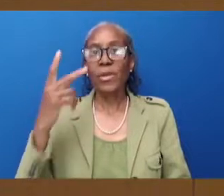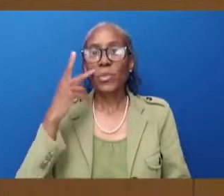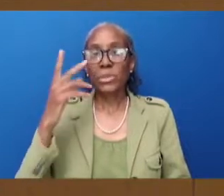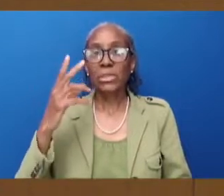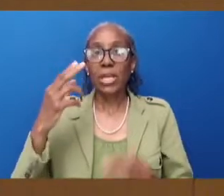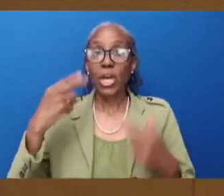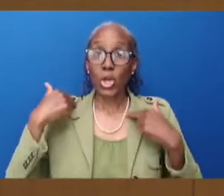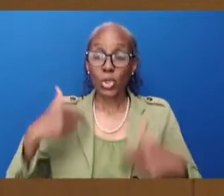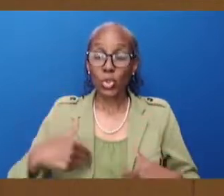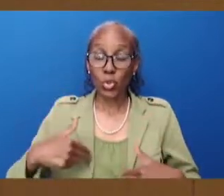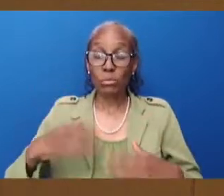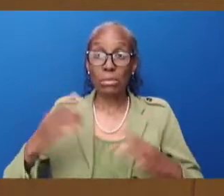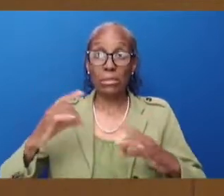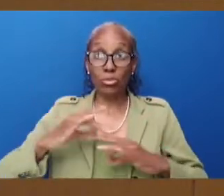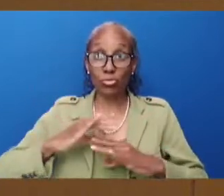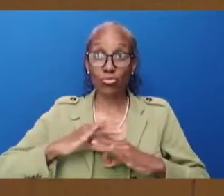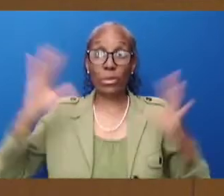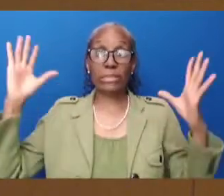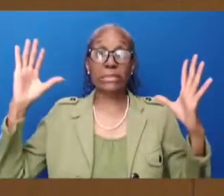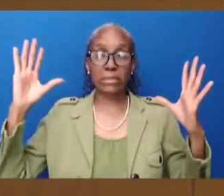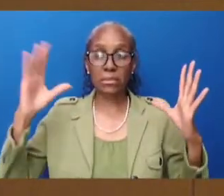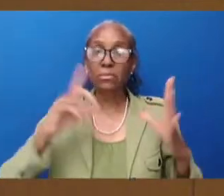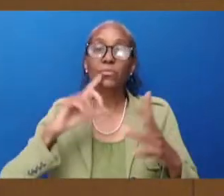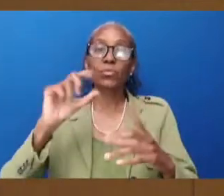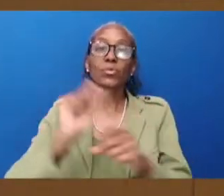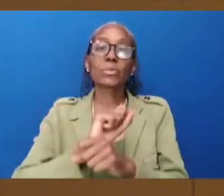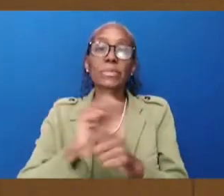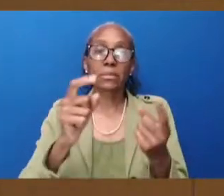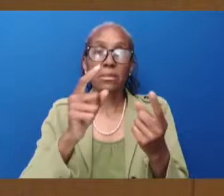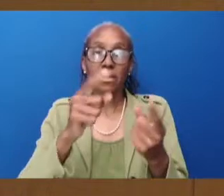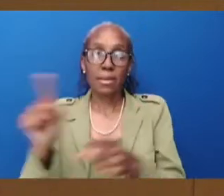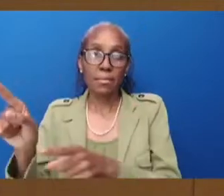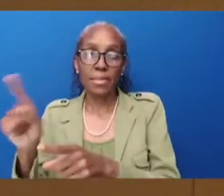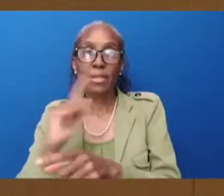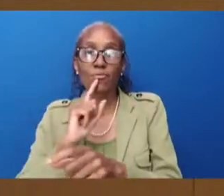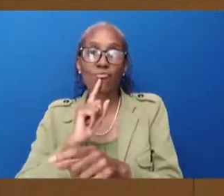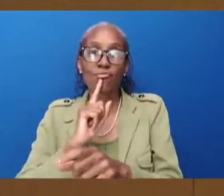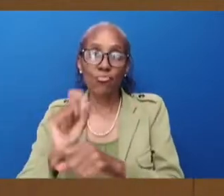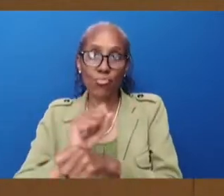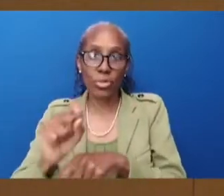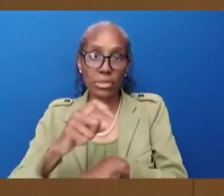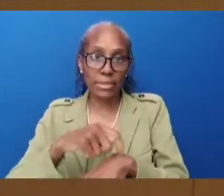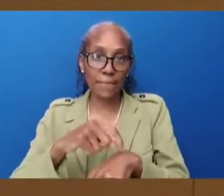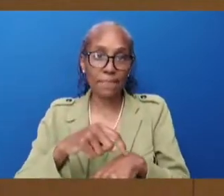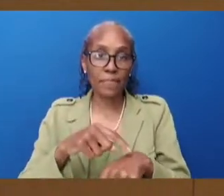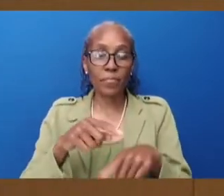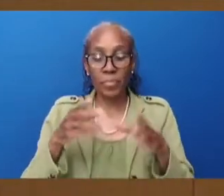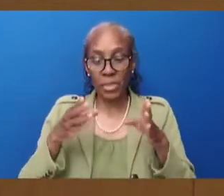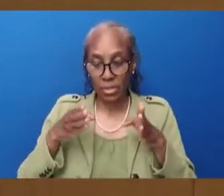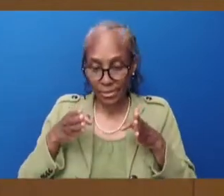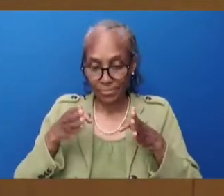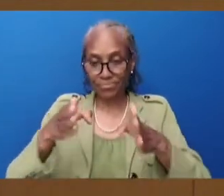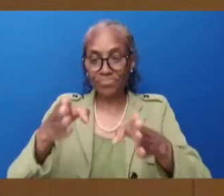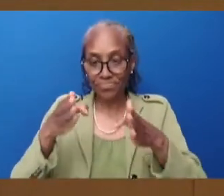CORRIDOR, SPECIFICALLY 105 REGAN DRIVE, WE ARE WITNESSING A